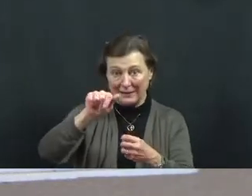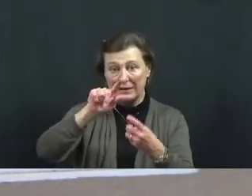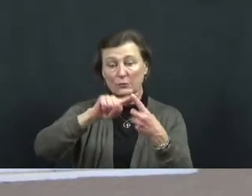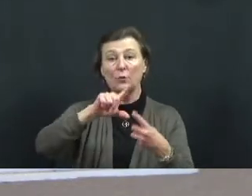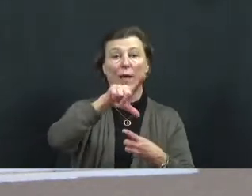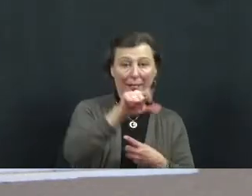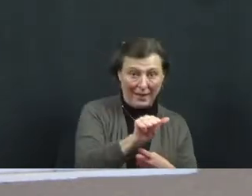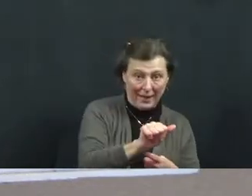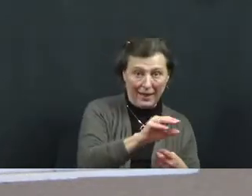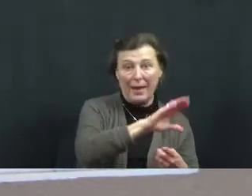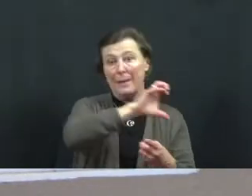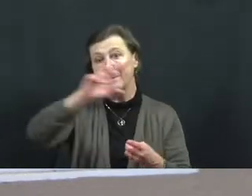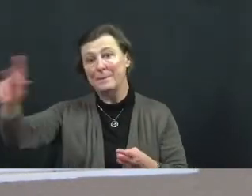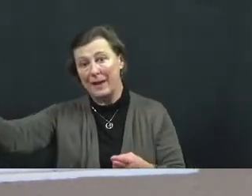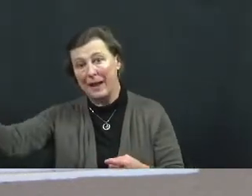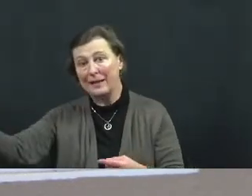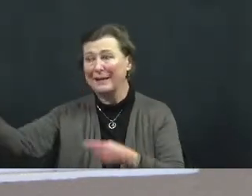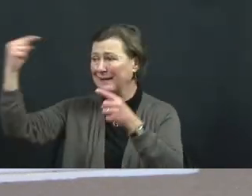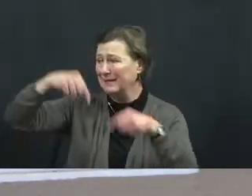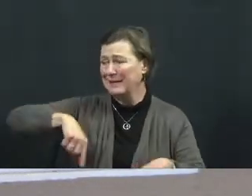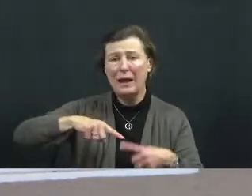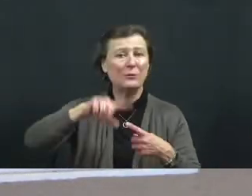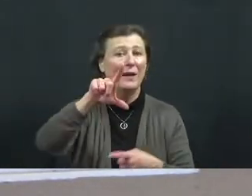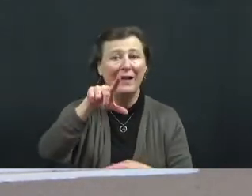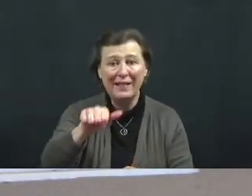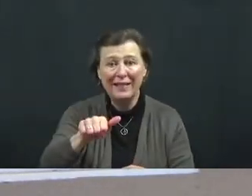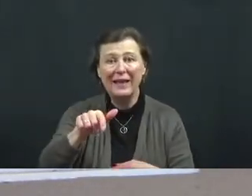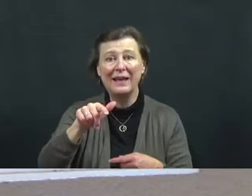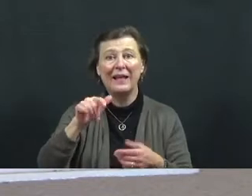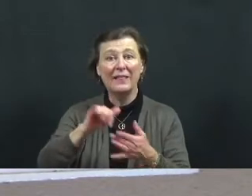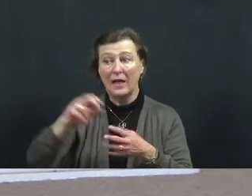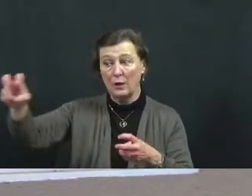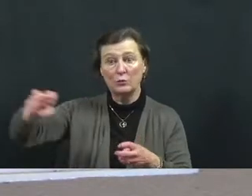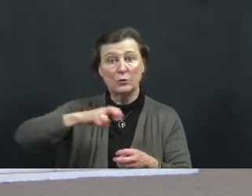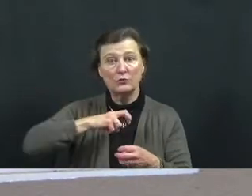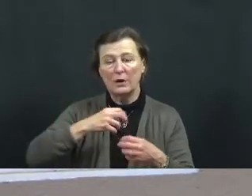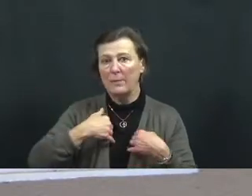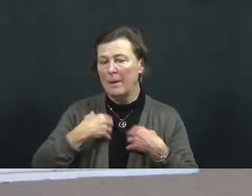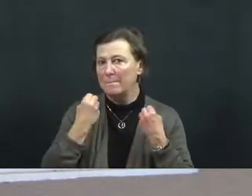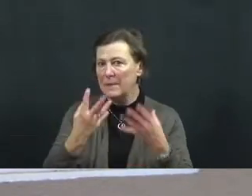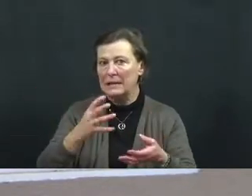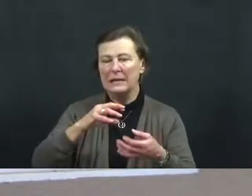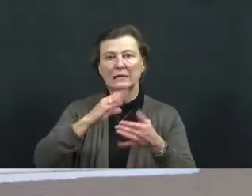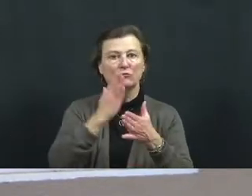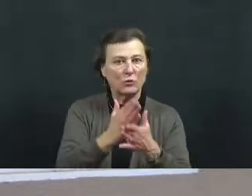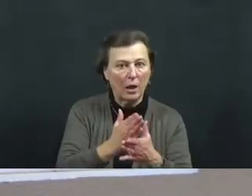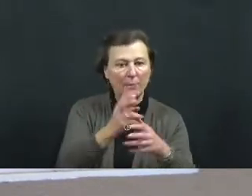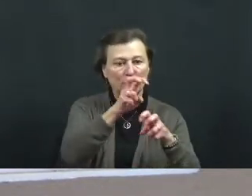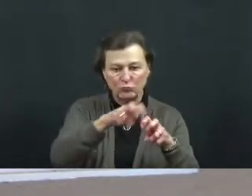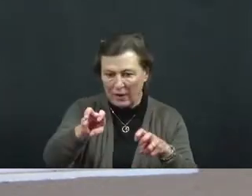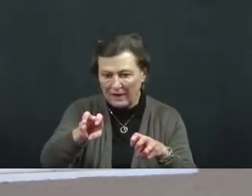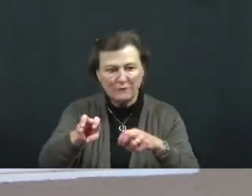And, coming out to Los Angeles, the trip involved any number of stops and transfers and took